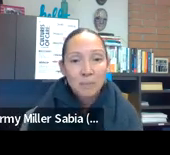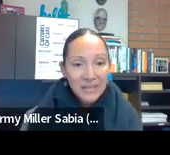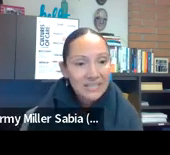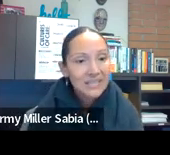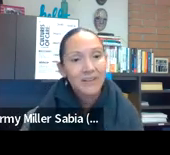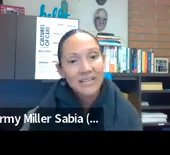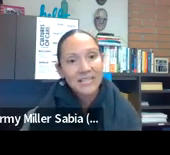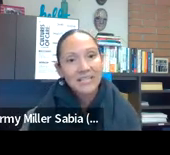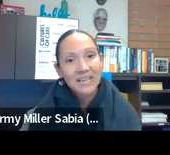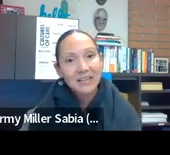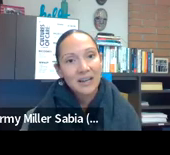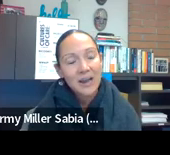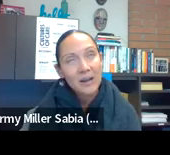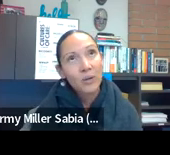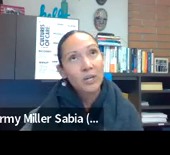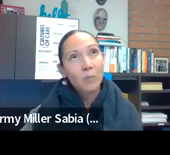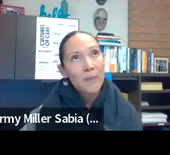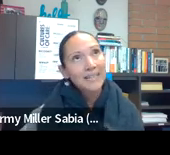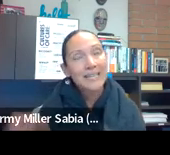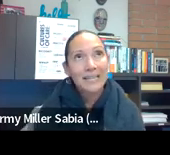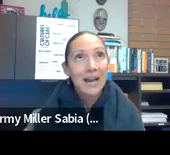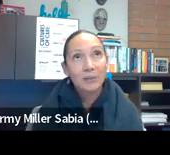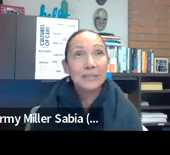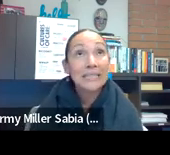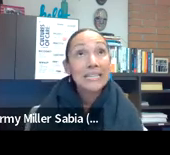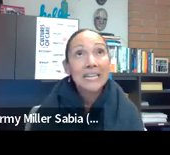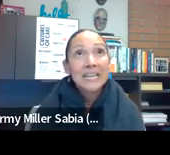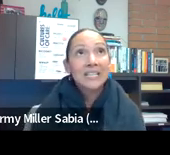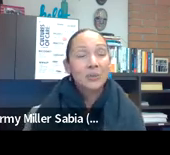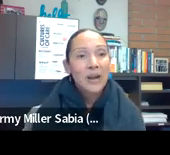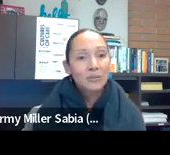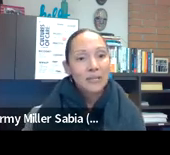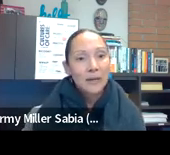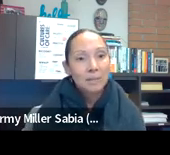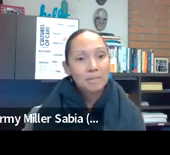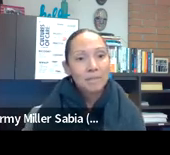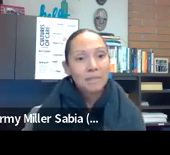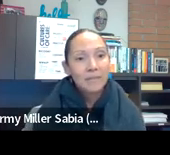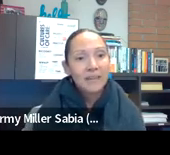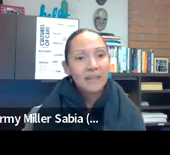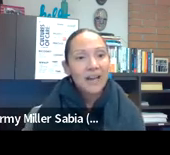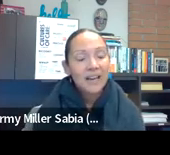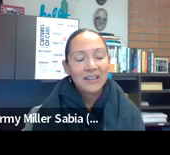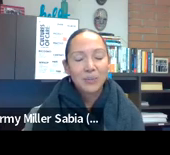The biggest advice, and I and I want to go back to accountability is around it.